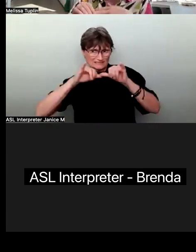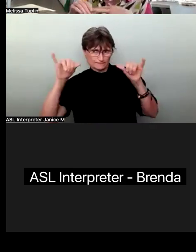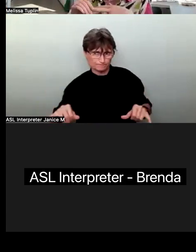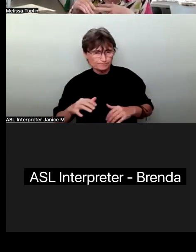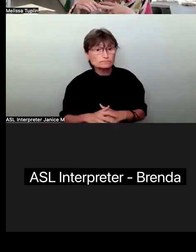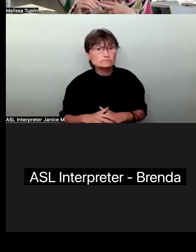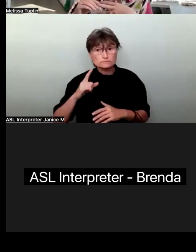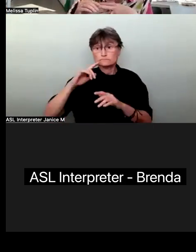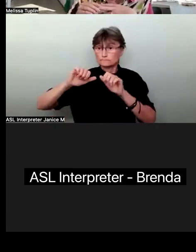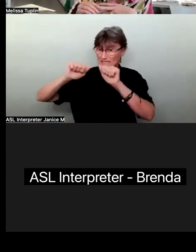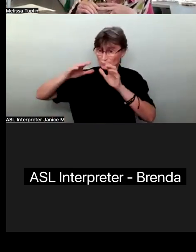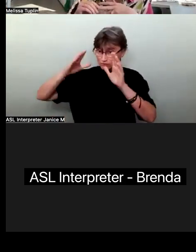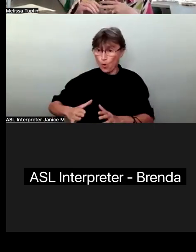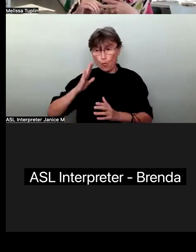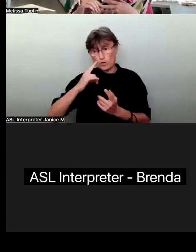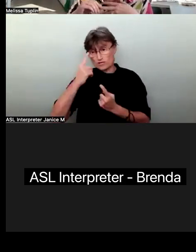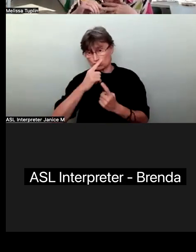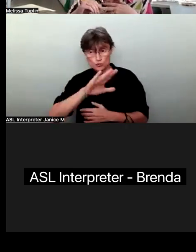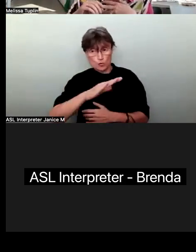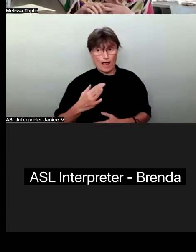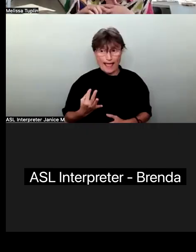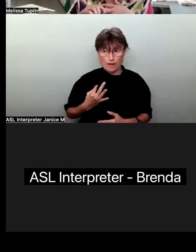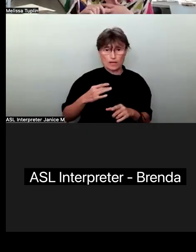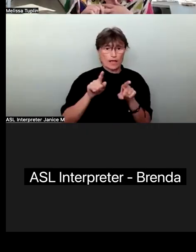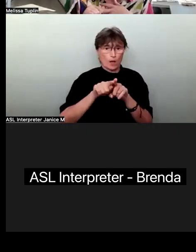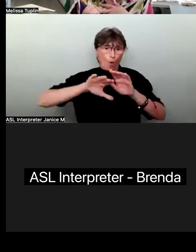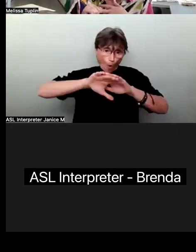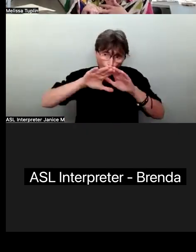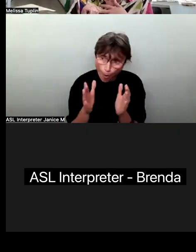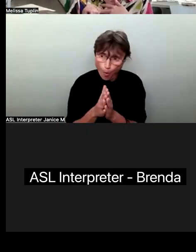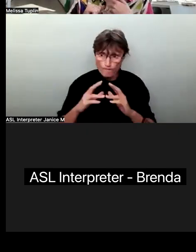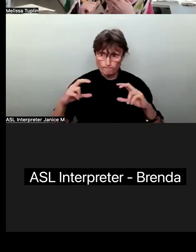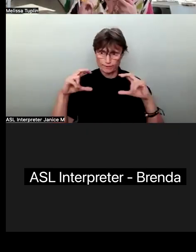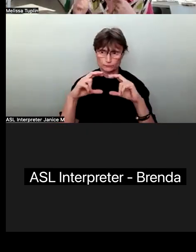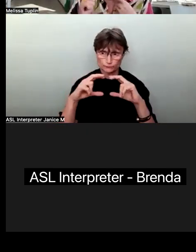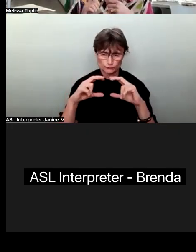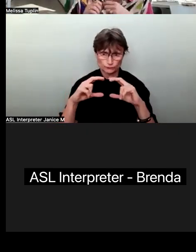asked to consider your application holistically to ensure that you do not need to repeat yourself